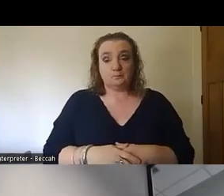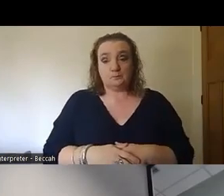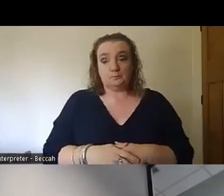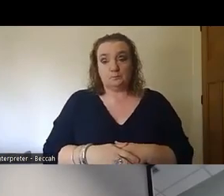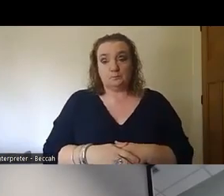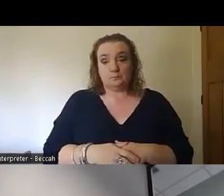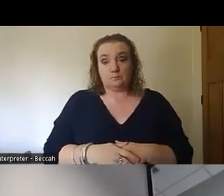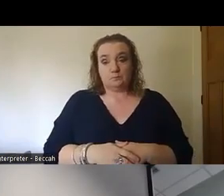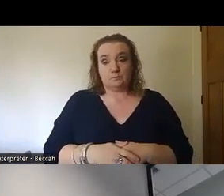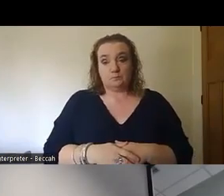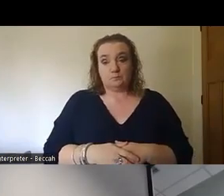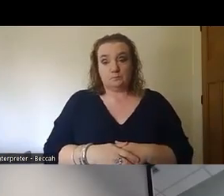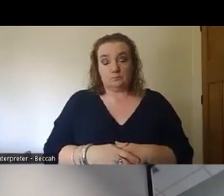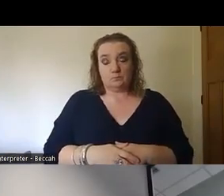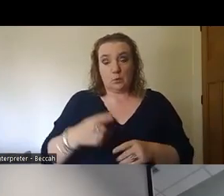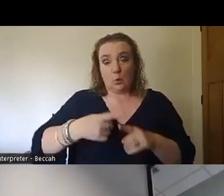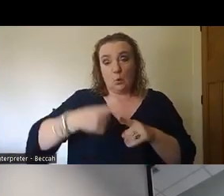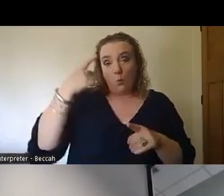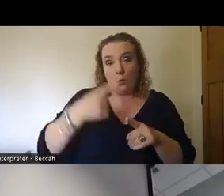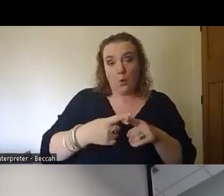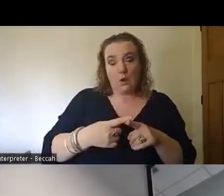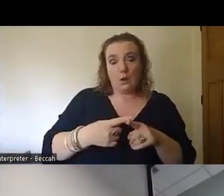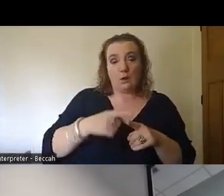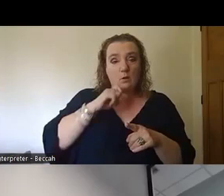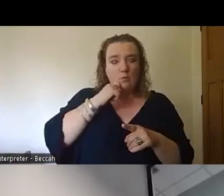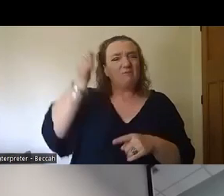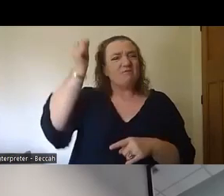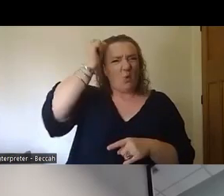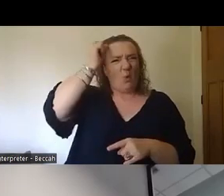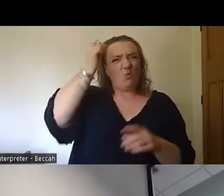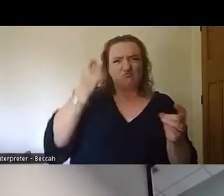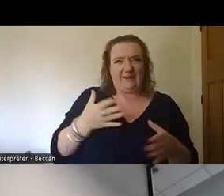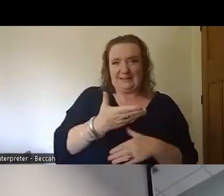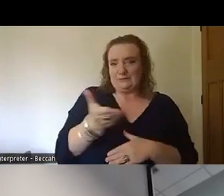What I'm really quickly going to do, and this should be really familiar to you,